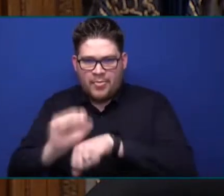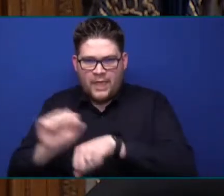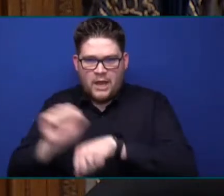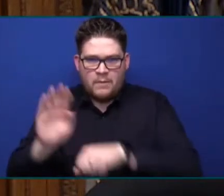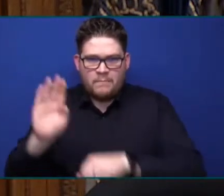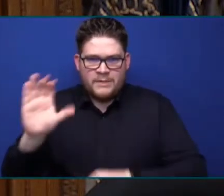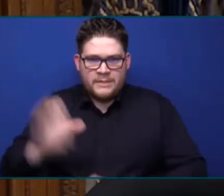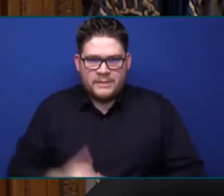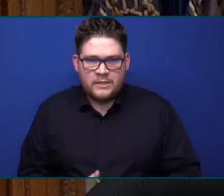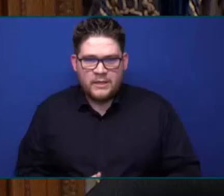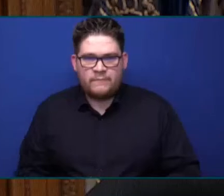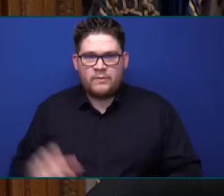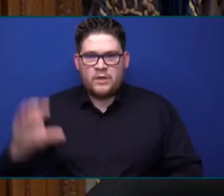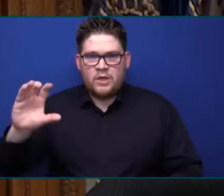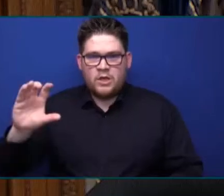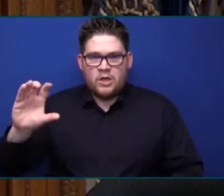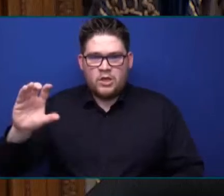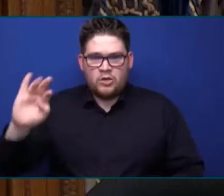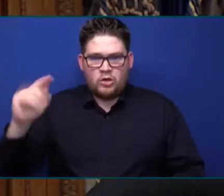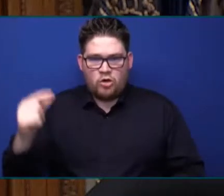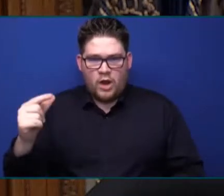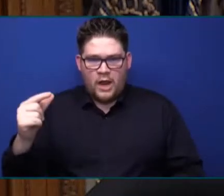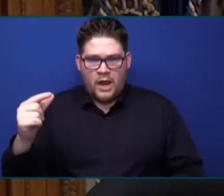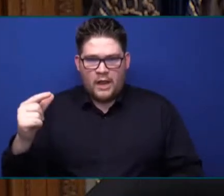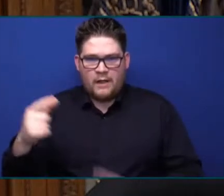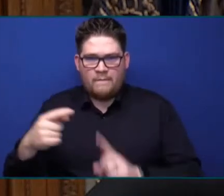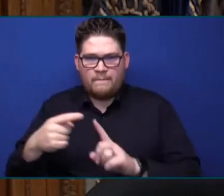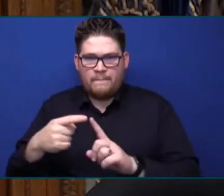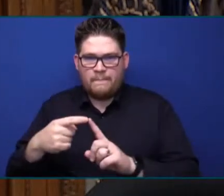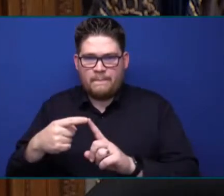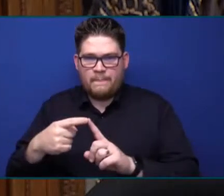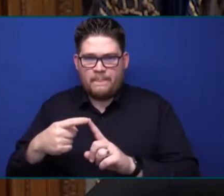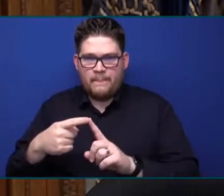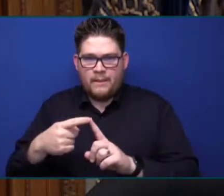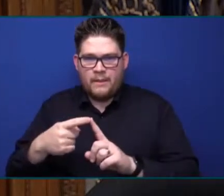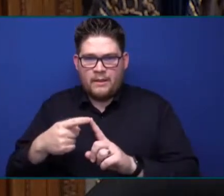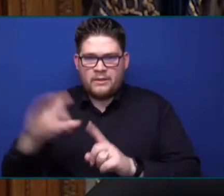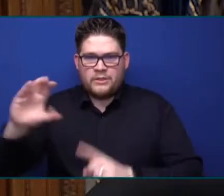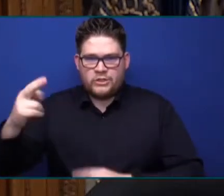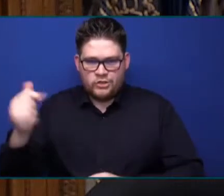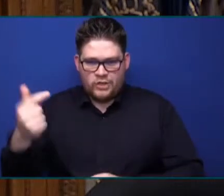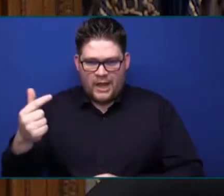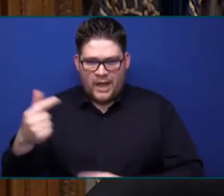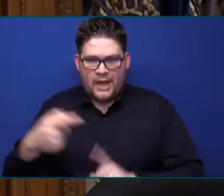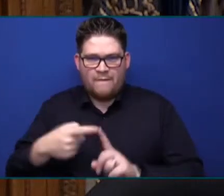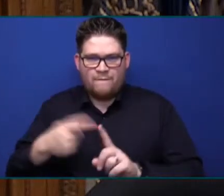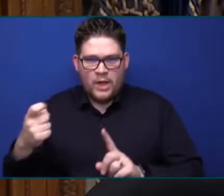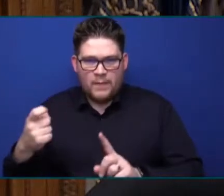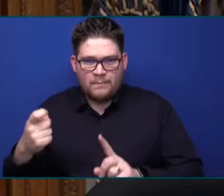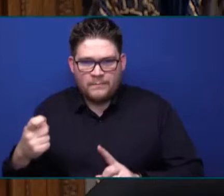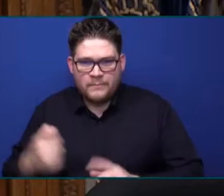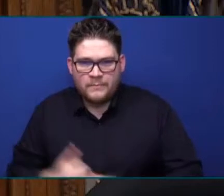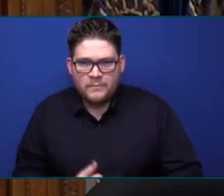Ross Chilton from Community Living B.C.; Doramy Ehling from Rick Hansen Foundation;